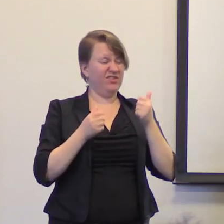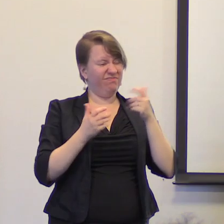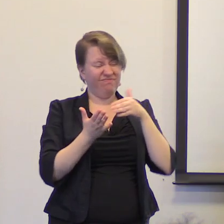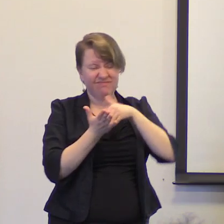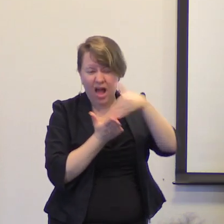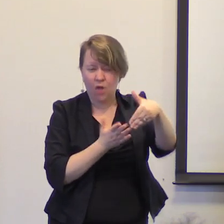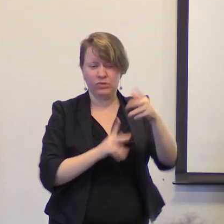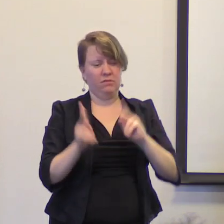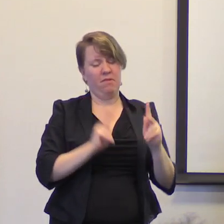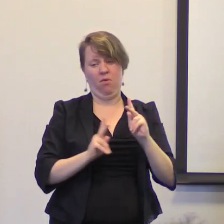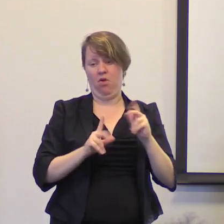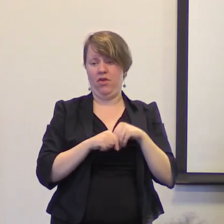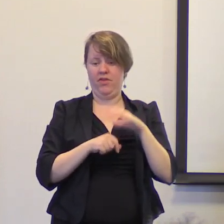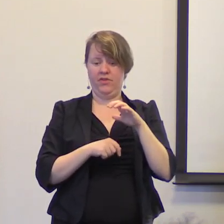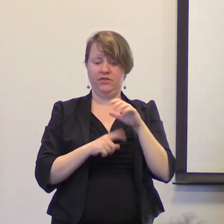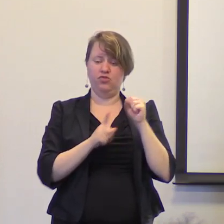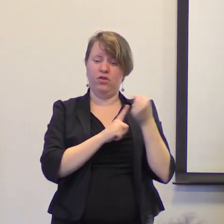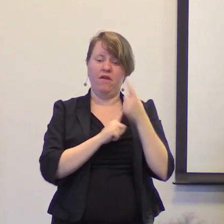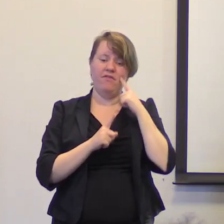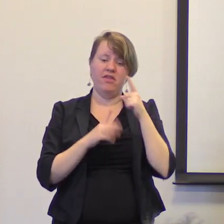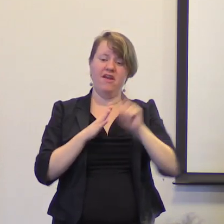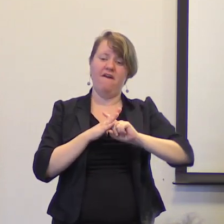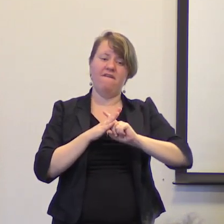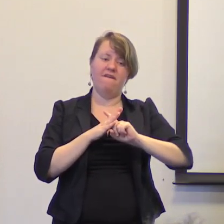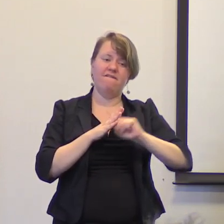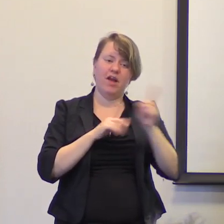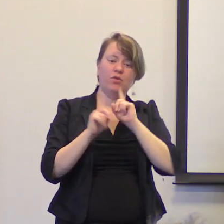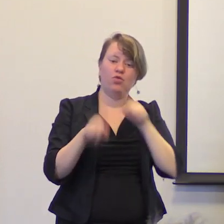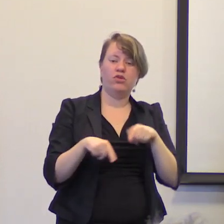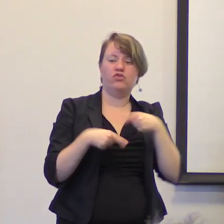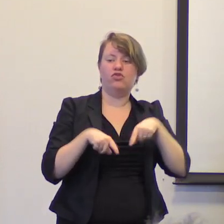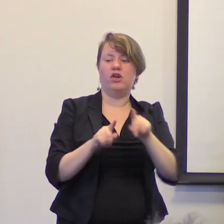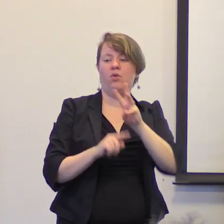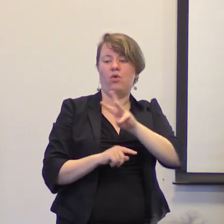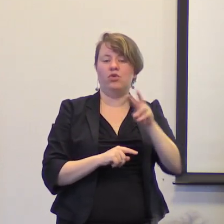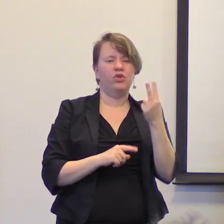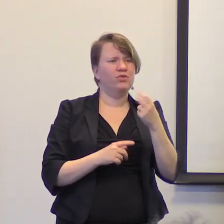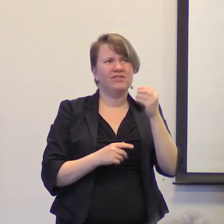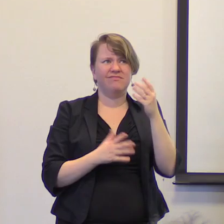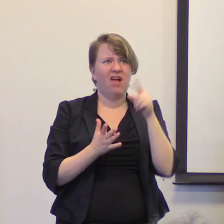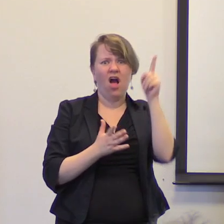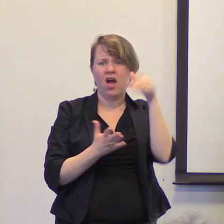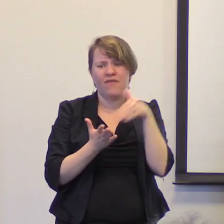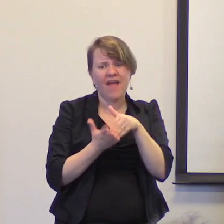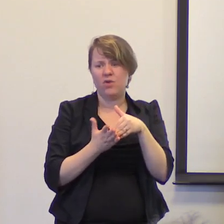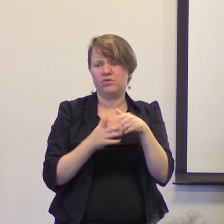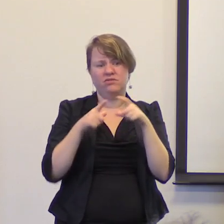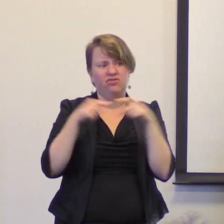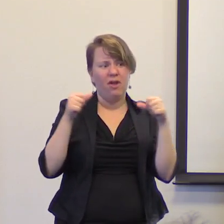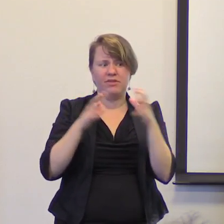In the case of the evacuation orders during World War II, it was over 100,000 Japanese-Americans